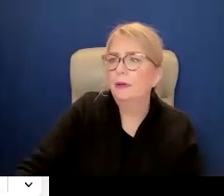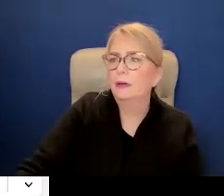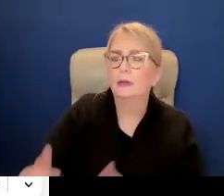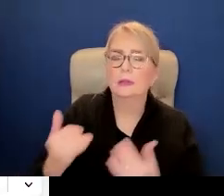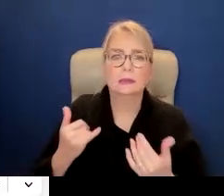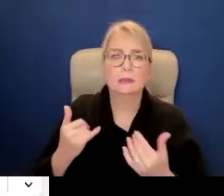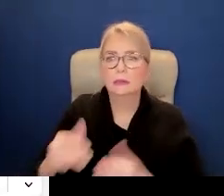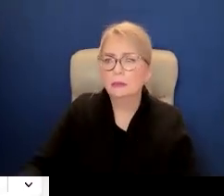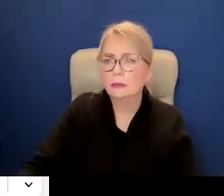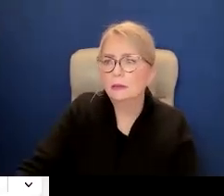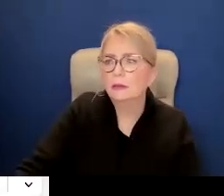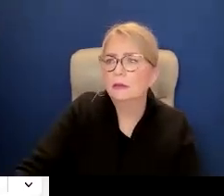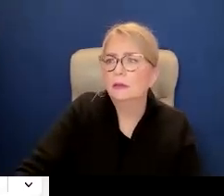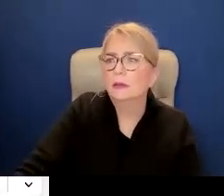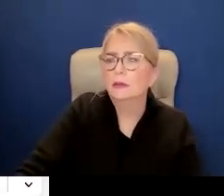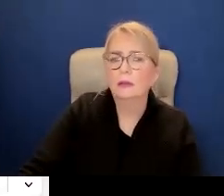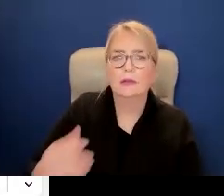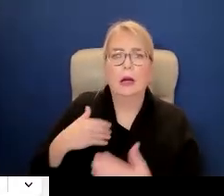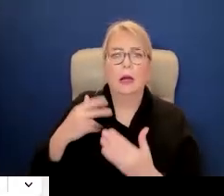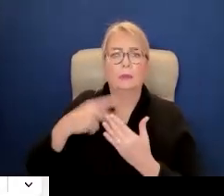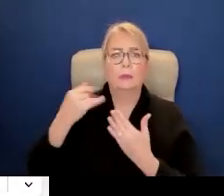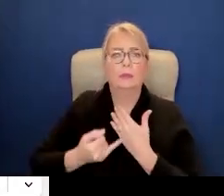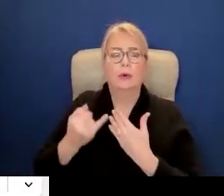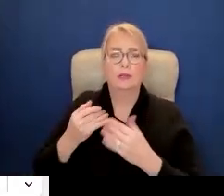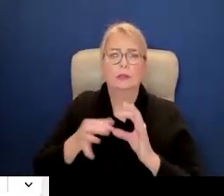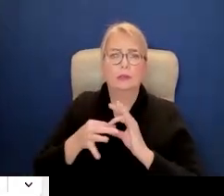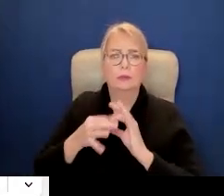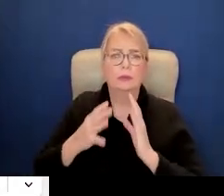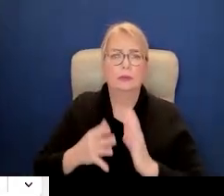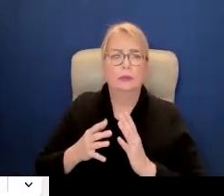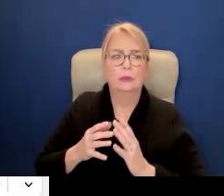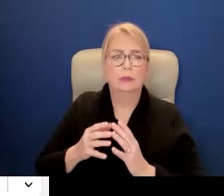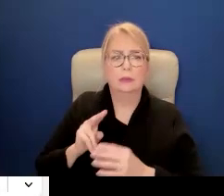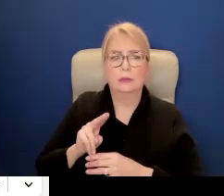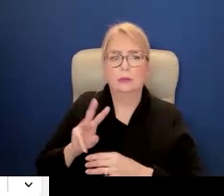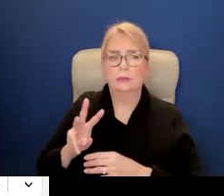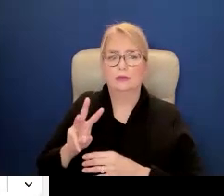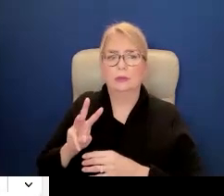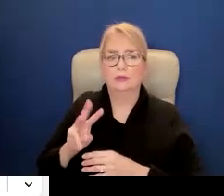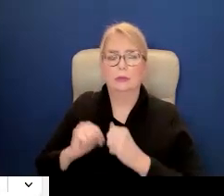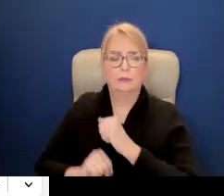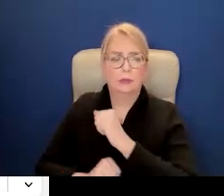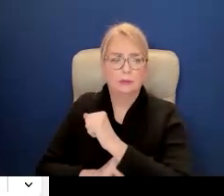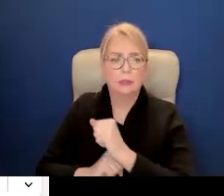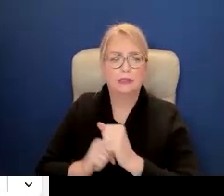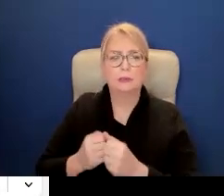My name is Brenda Salazar. I'm a project coordinator with the UFW Foundation. I help support our community colleges project.